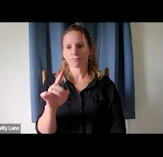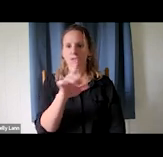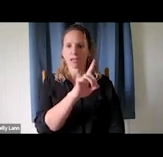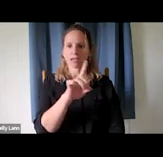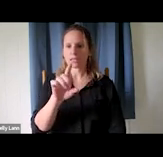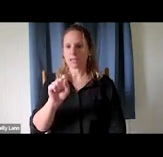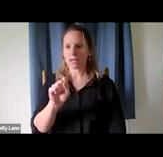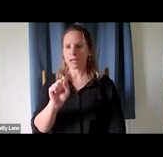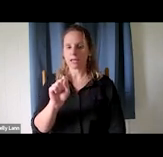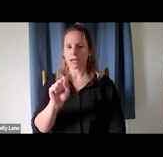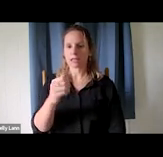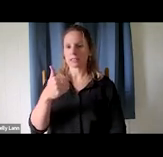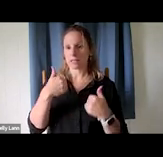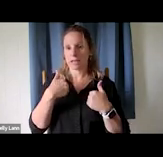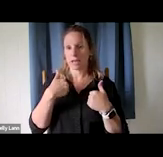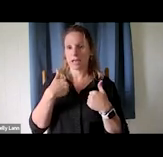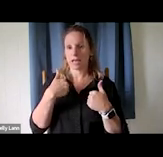to come to a favorable decision.